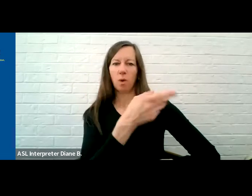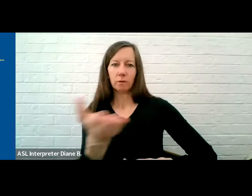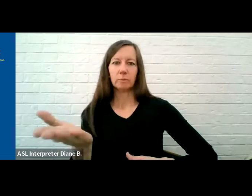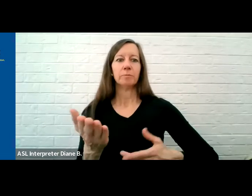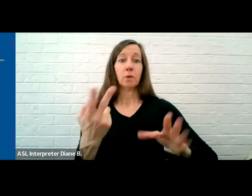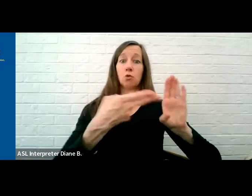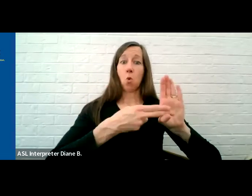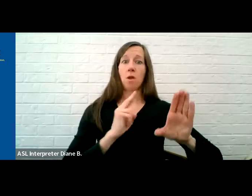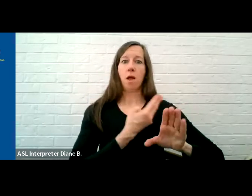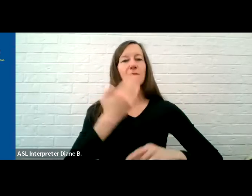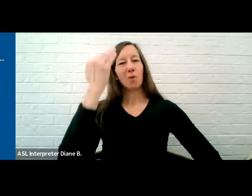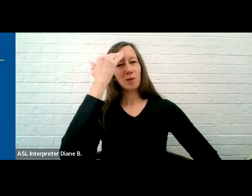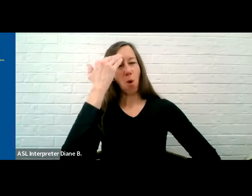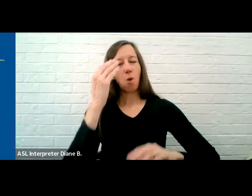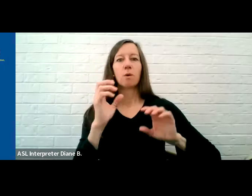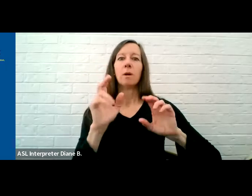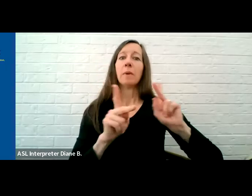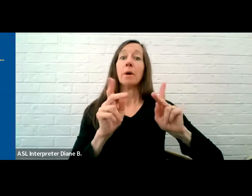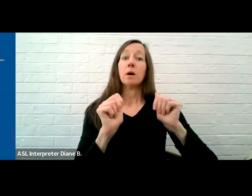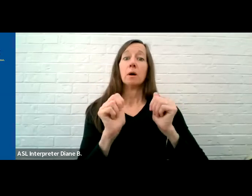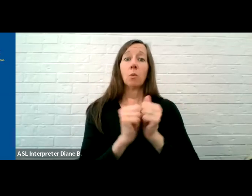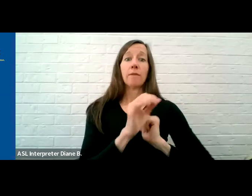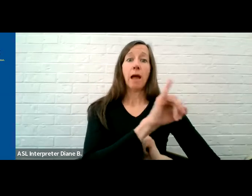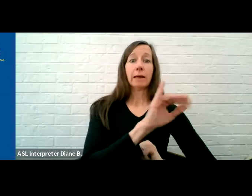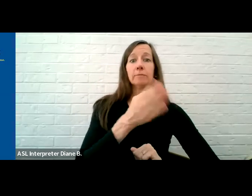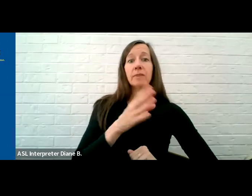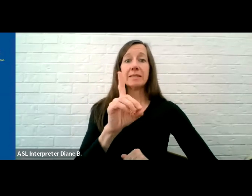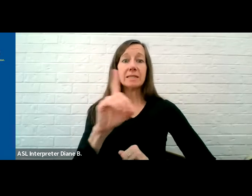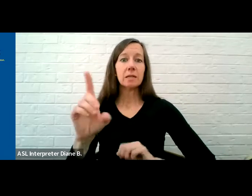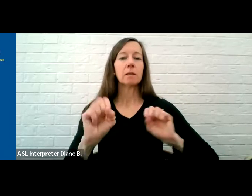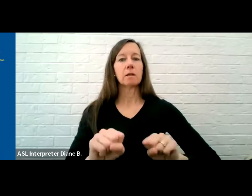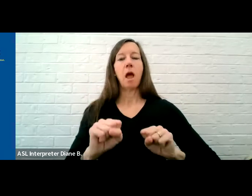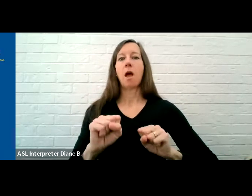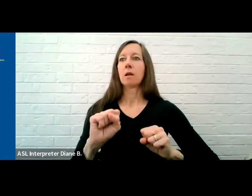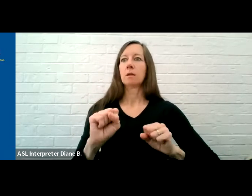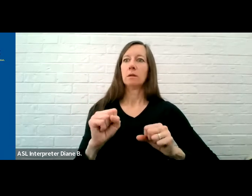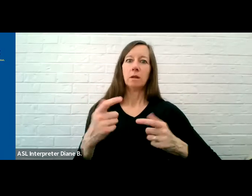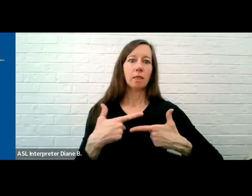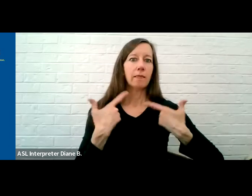They can live in the community. They can graduate from high school and beyond. And you're gonna hear about that.